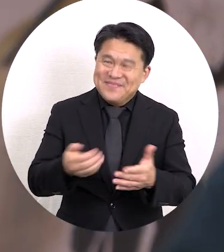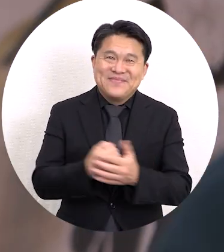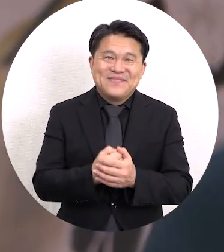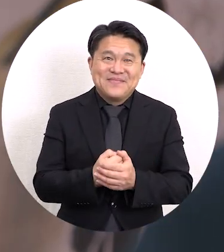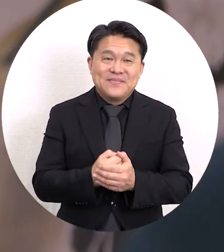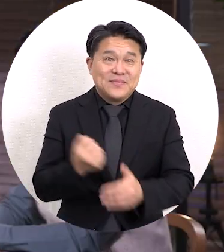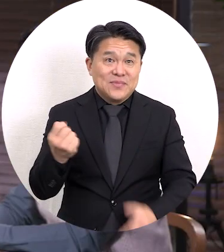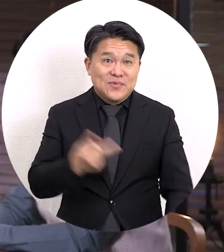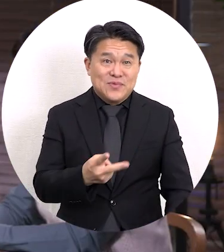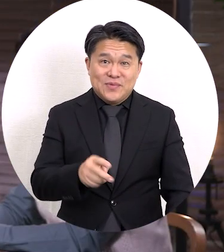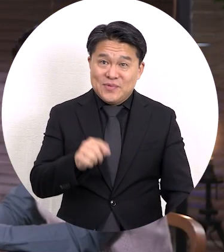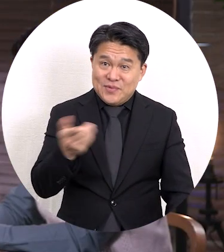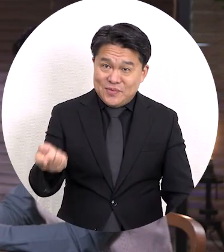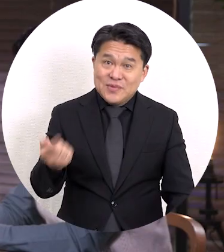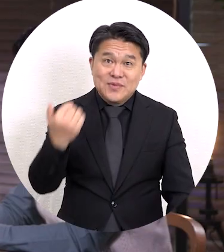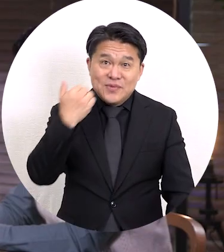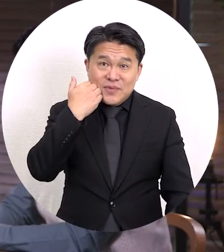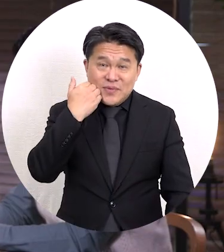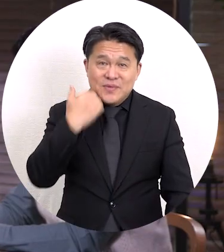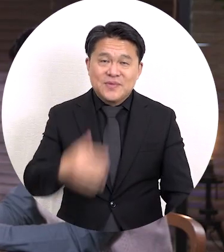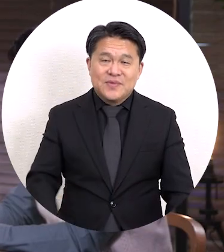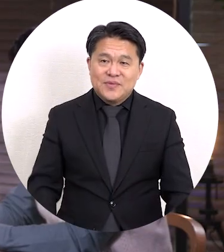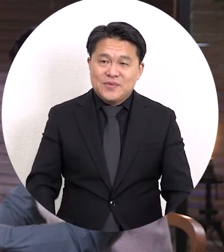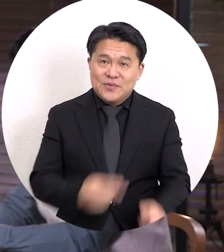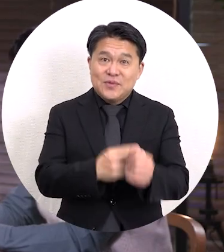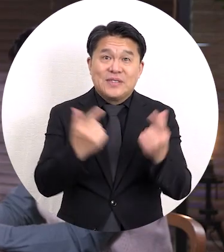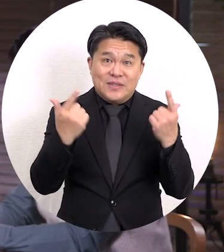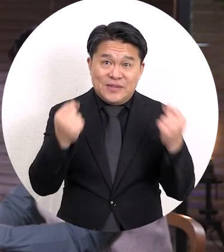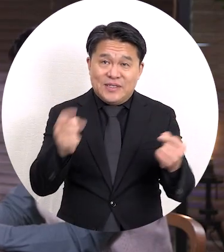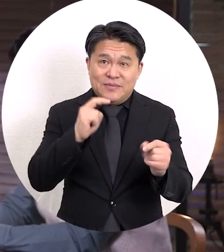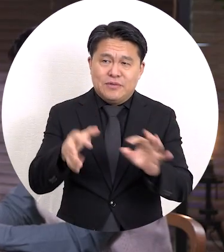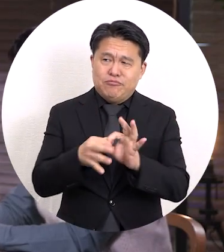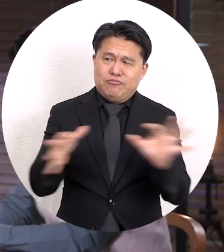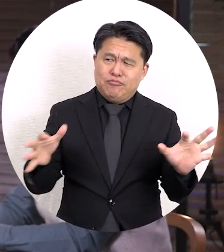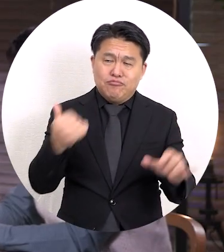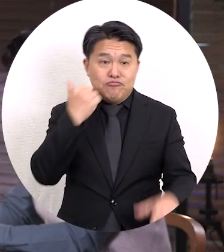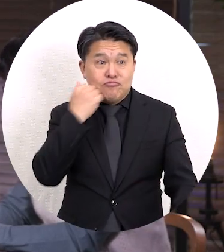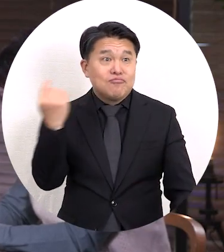And next to me, just like Professor Kyung-il Kim, we have another professor who,